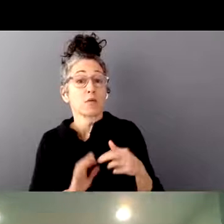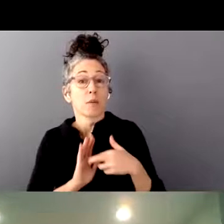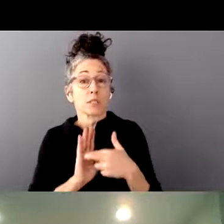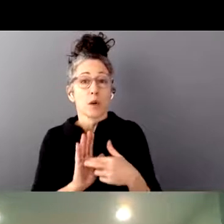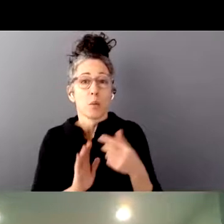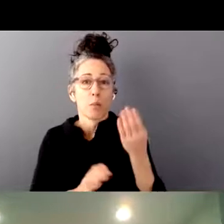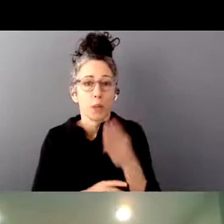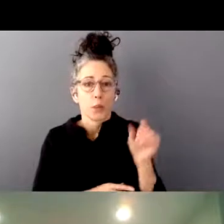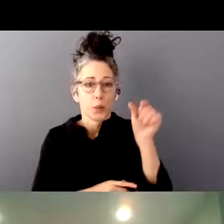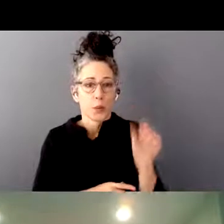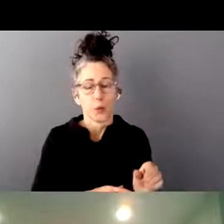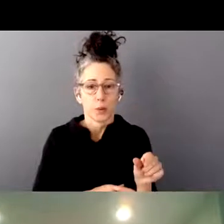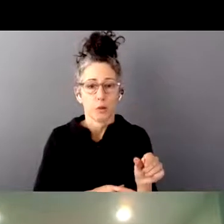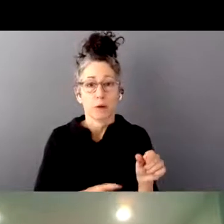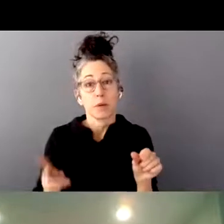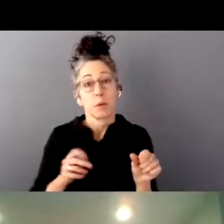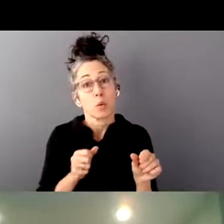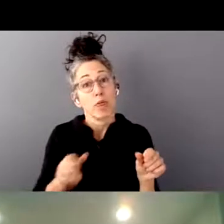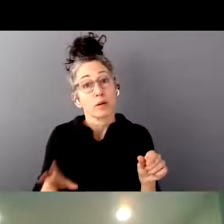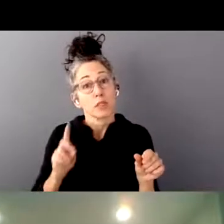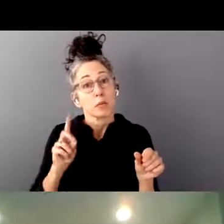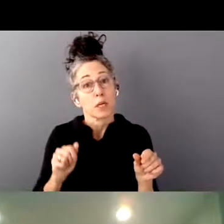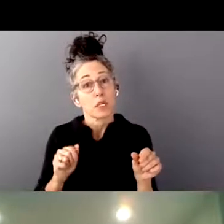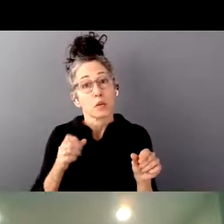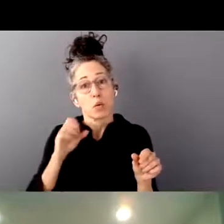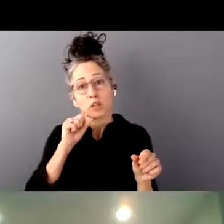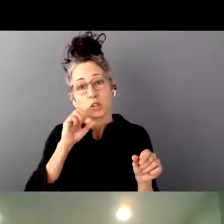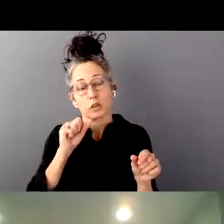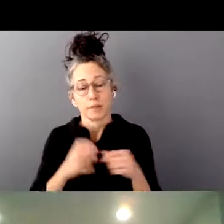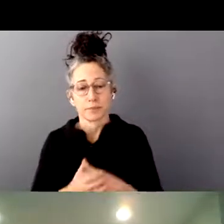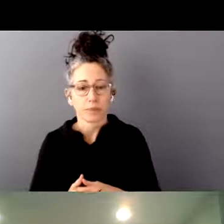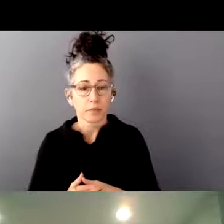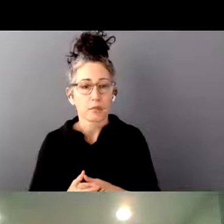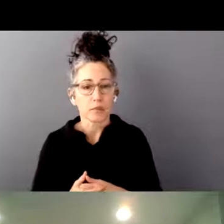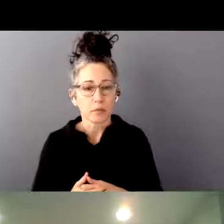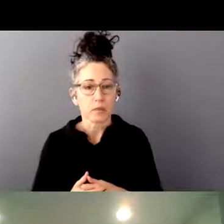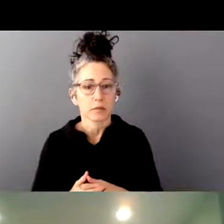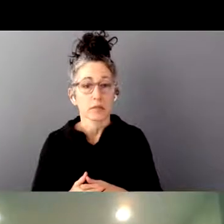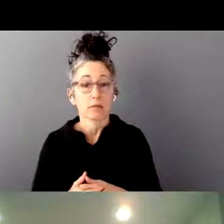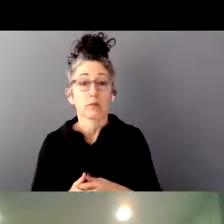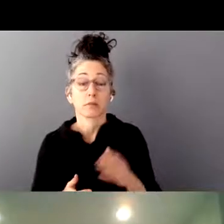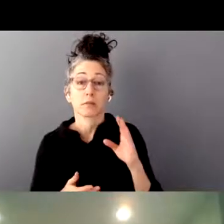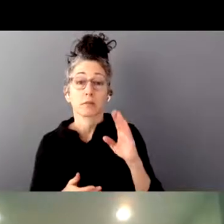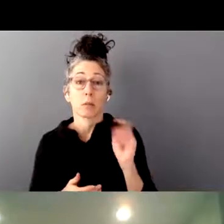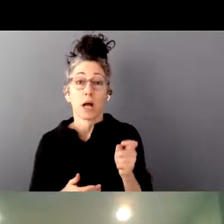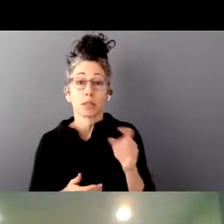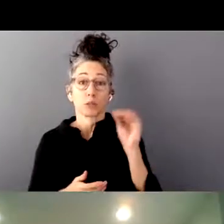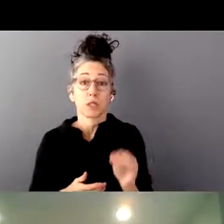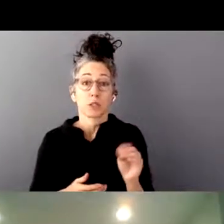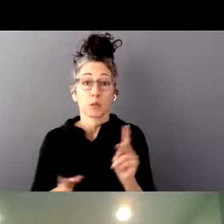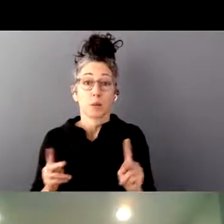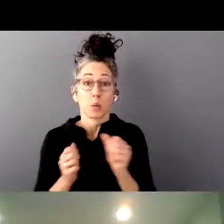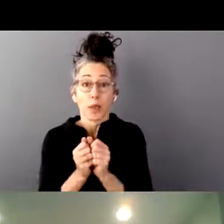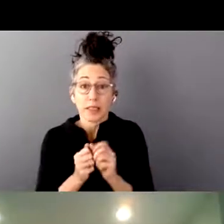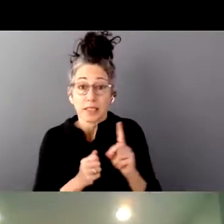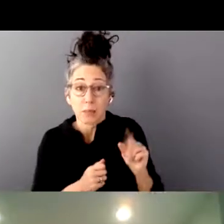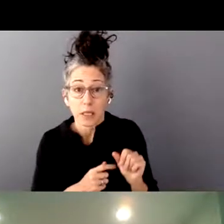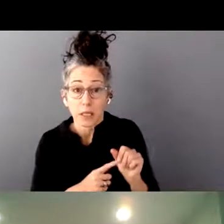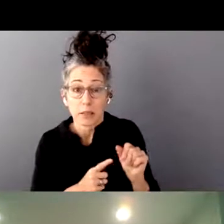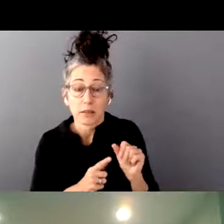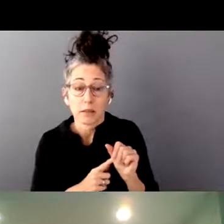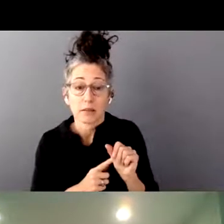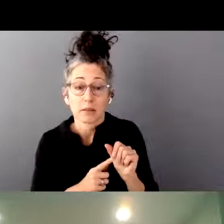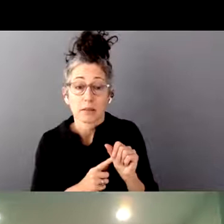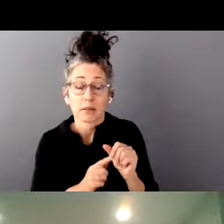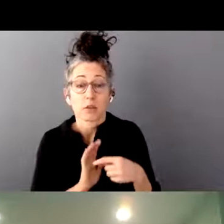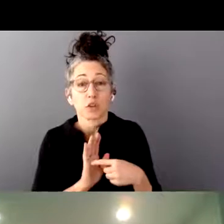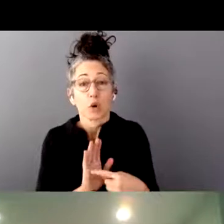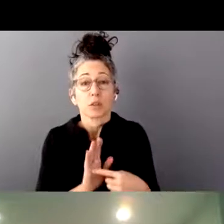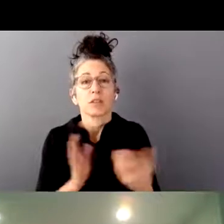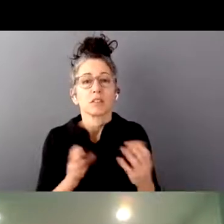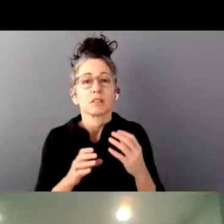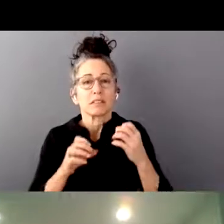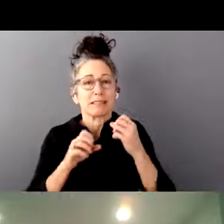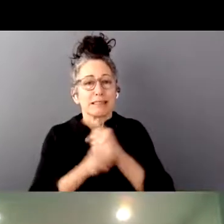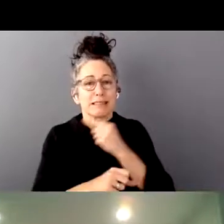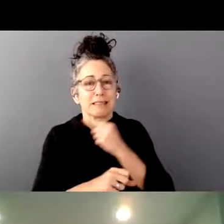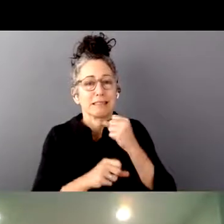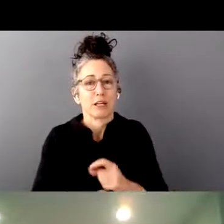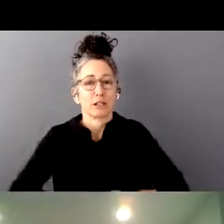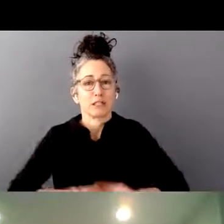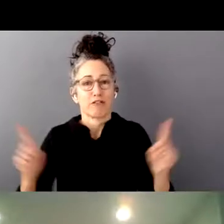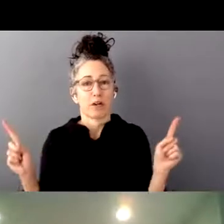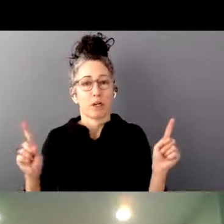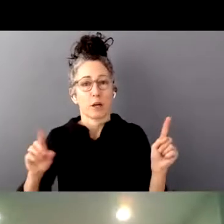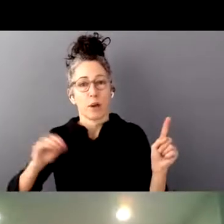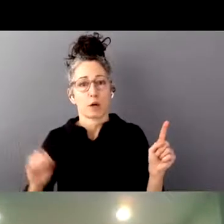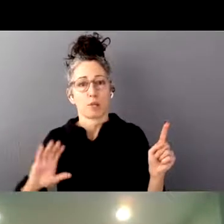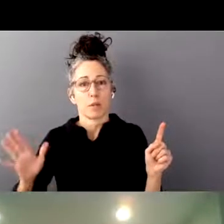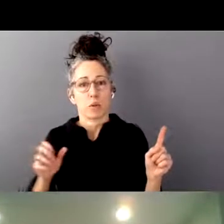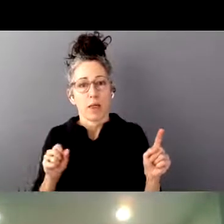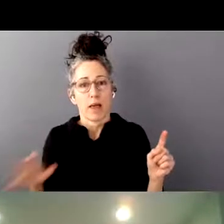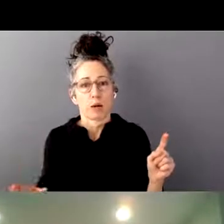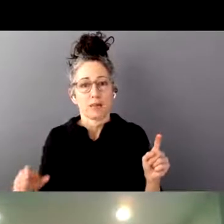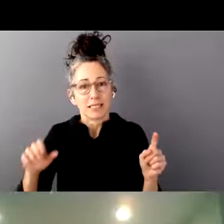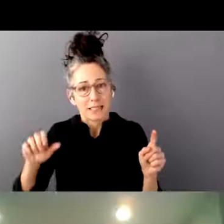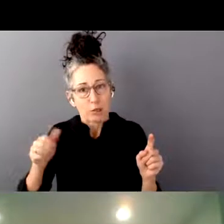with disabilities are represented in blue and people without disabilities are represented in orange. Any boxed percentage for people with disabilities indicates that it is statistically different for people without disabilities at the 10% significance level or lower